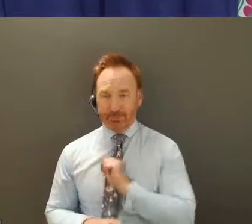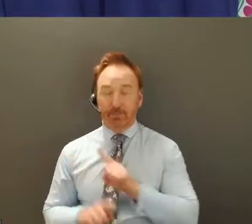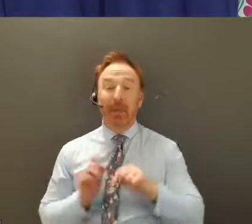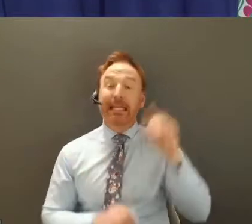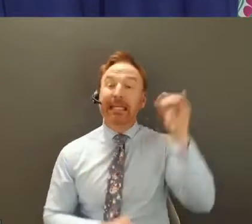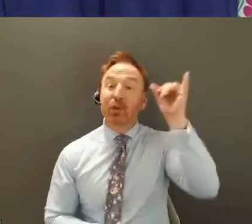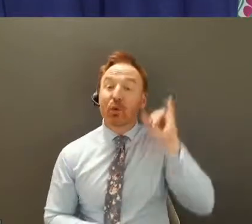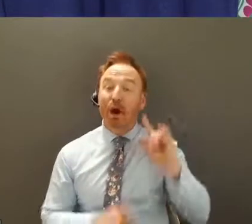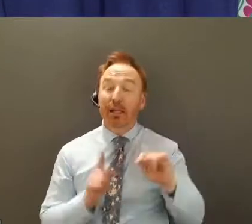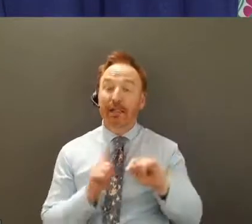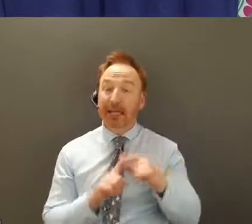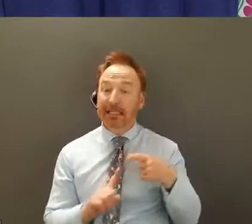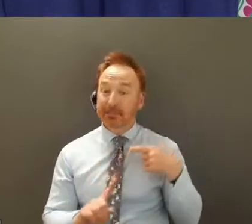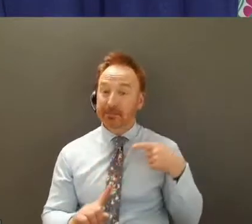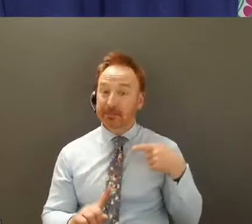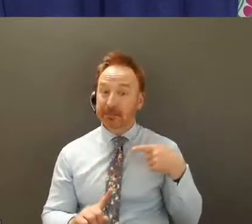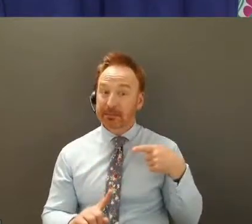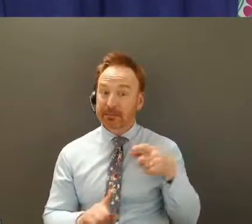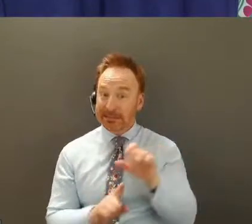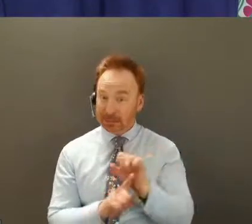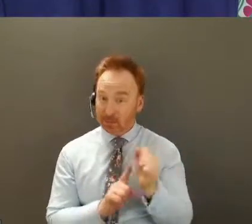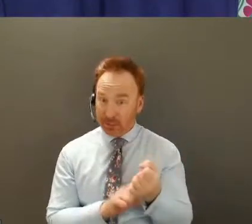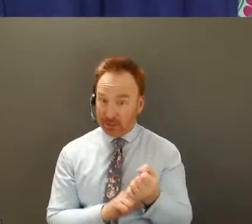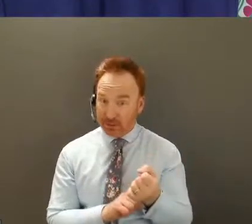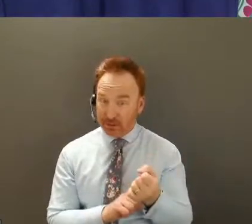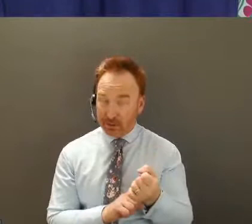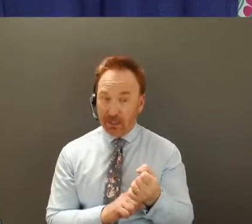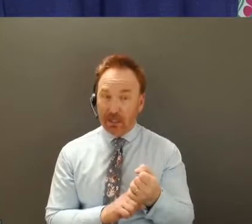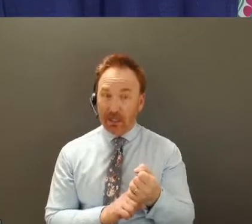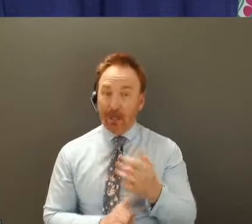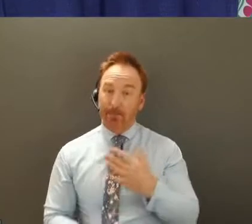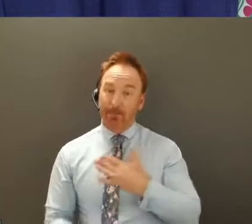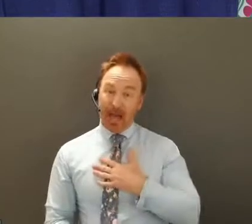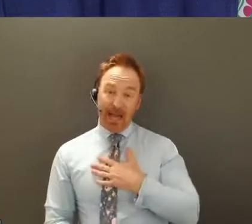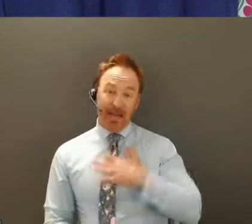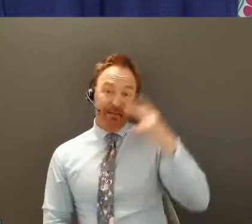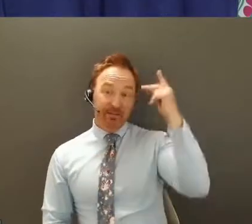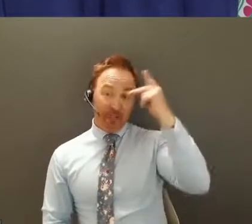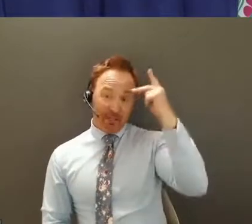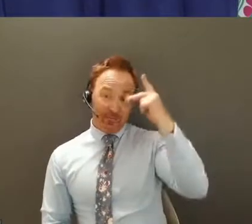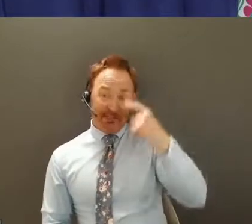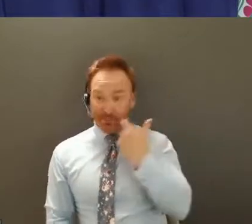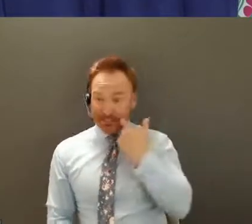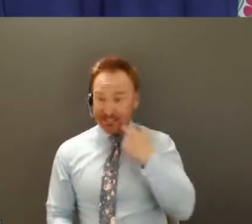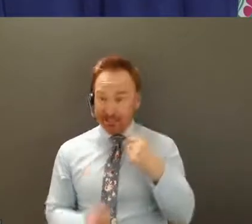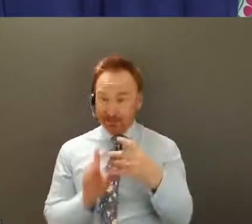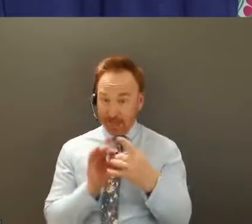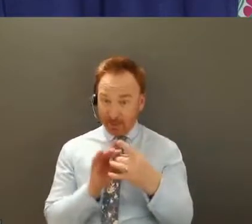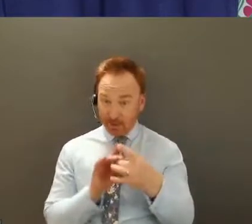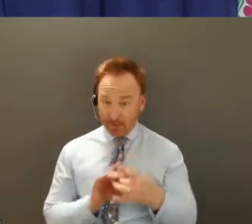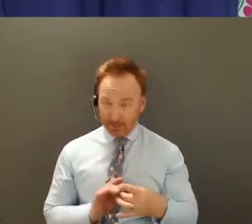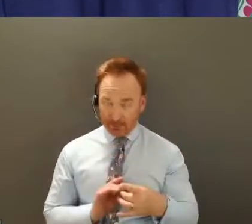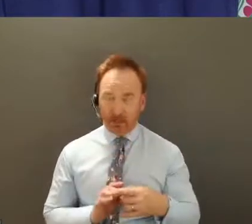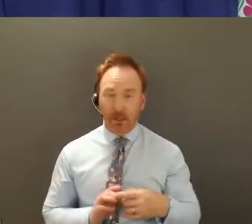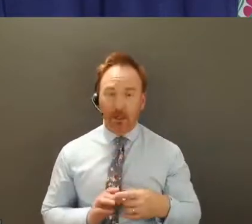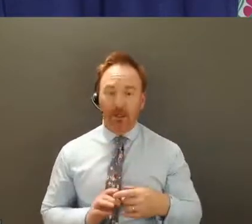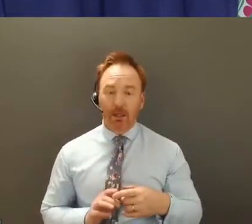you've seen how cases are increasing.